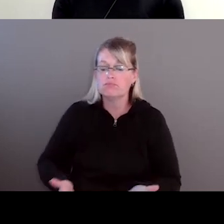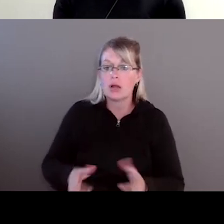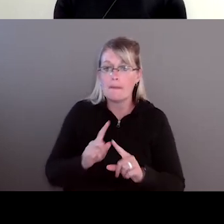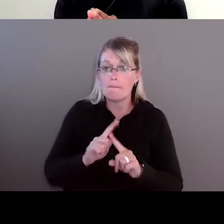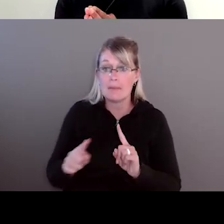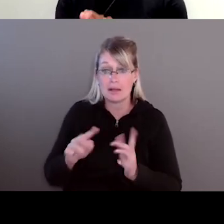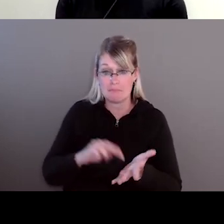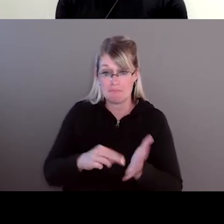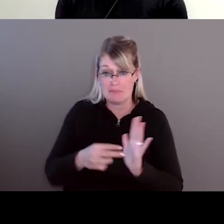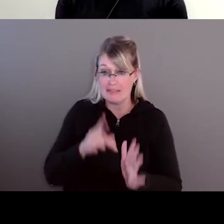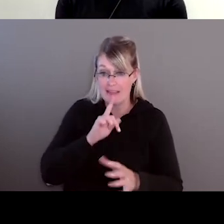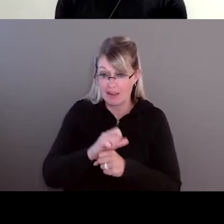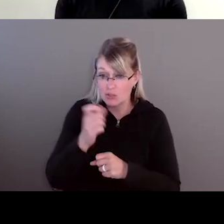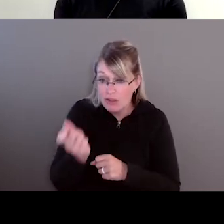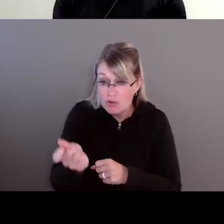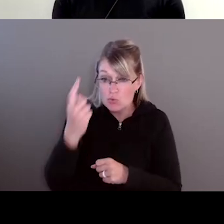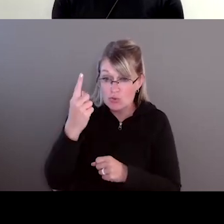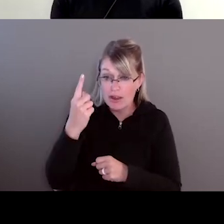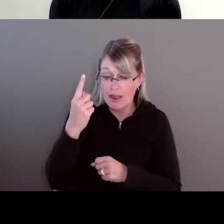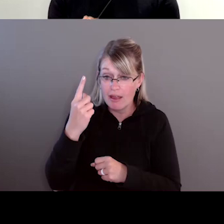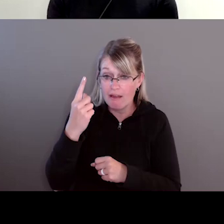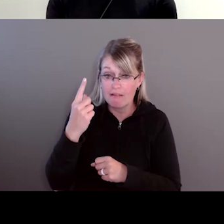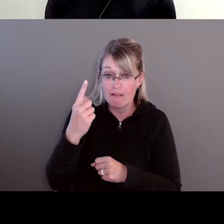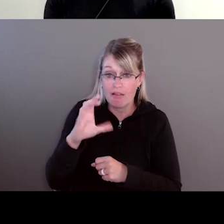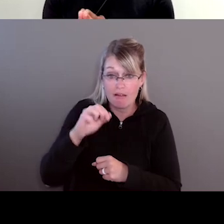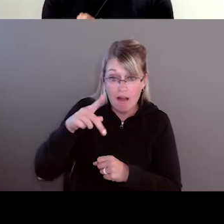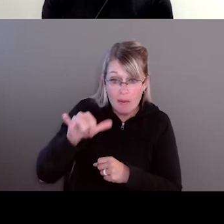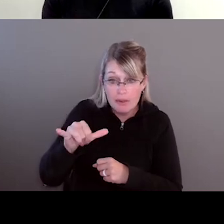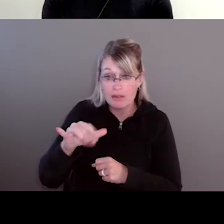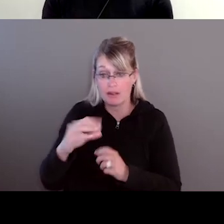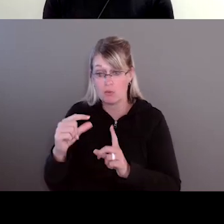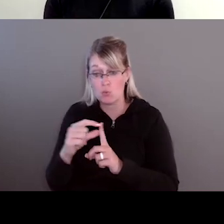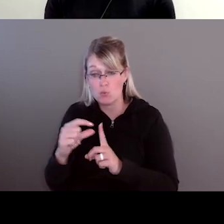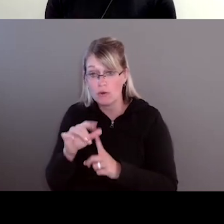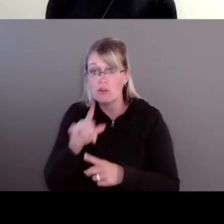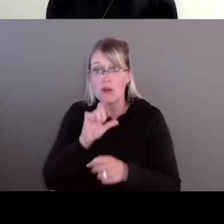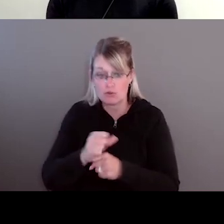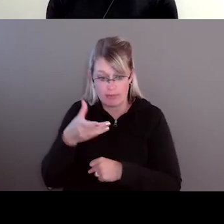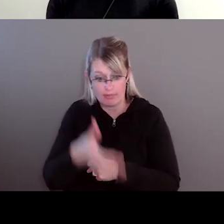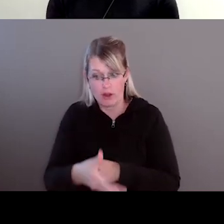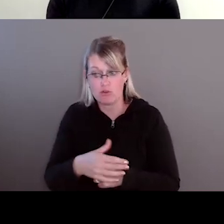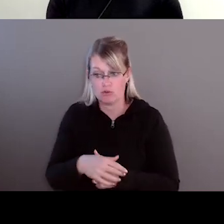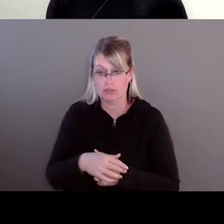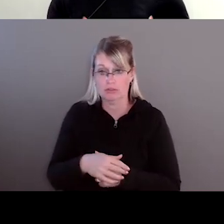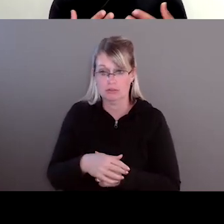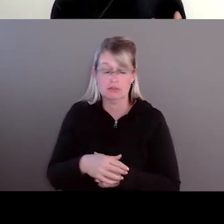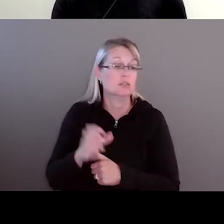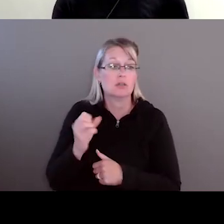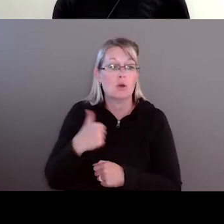mean they actually understand the copy and the words that are in front of them. We can't assume